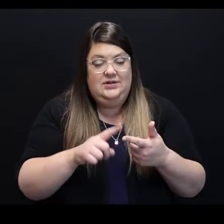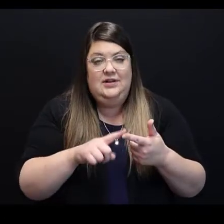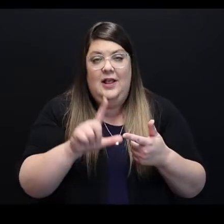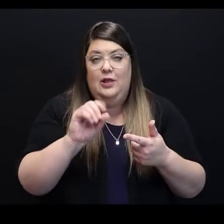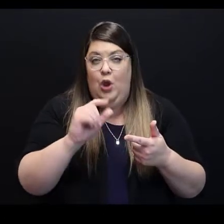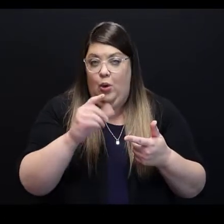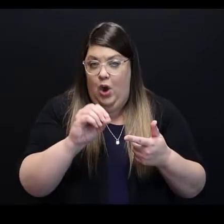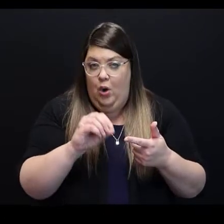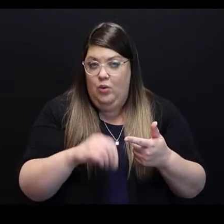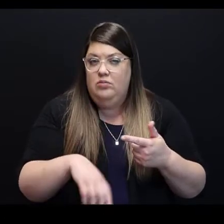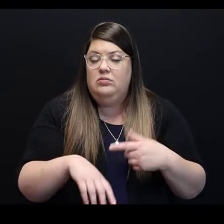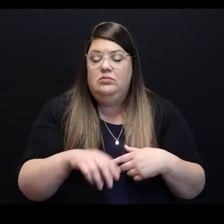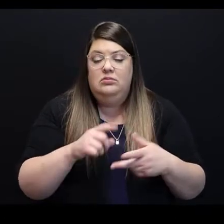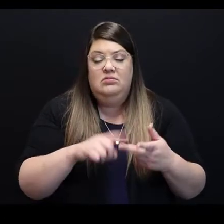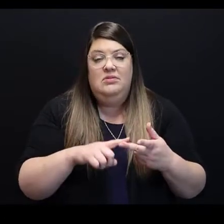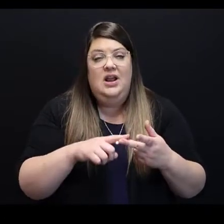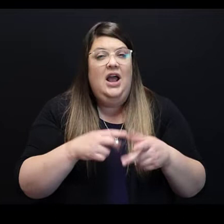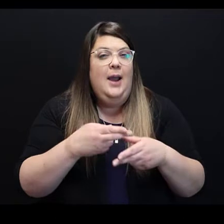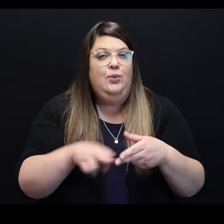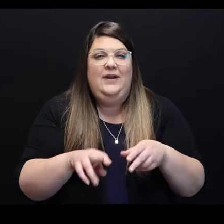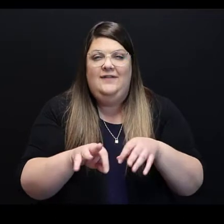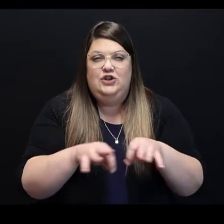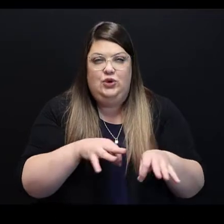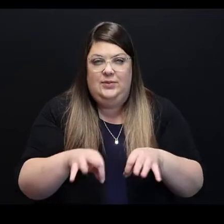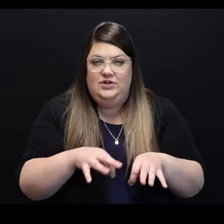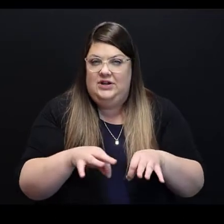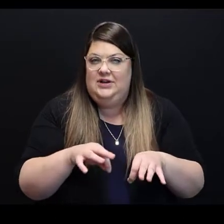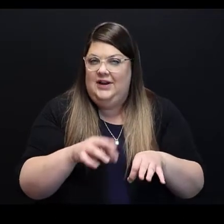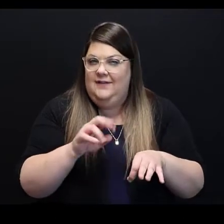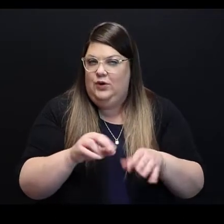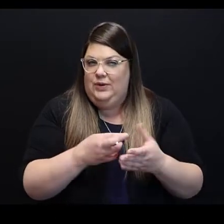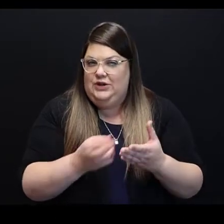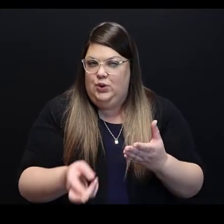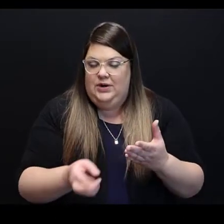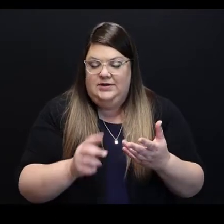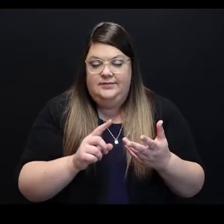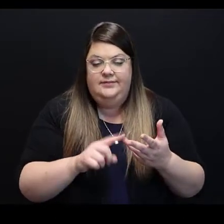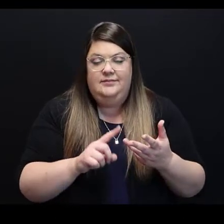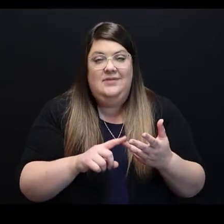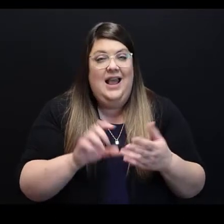description of the resource, a status indicating whether the resource is currently active,